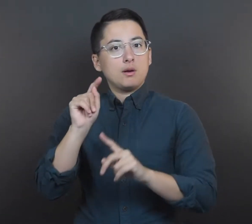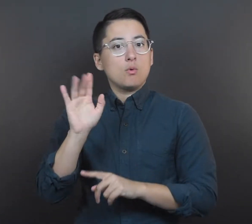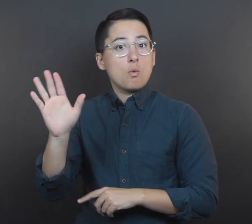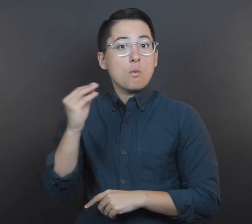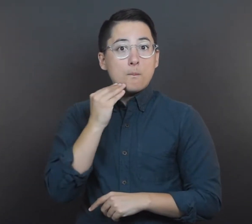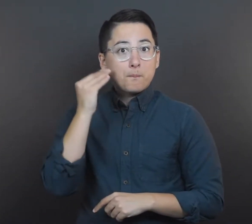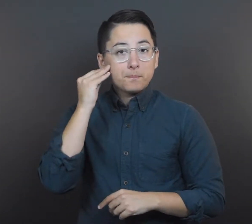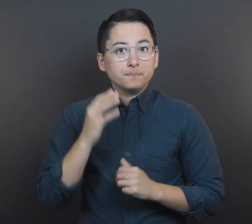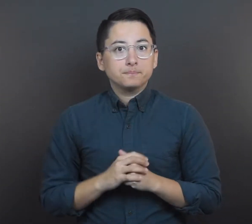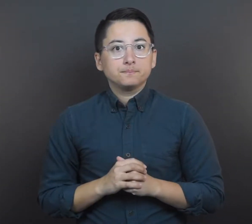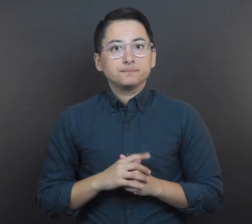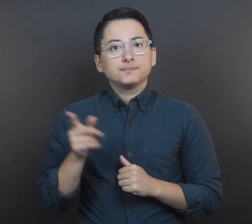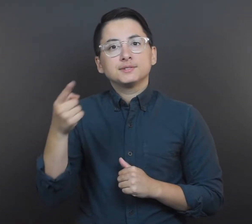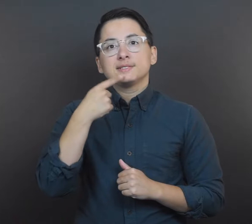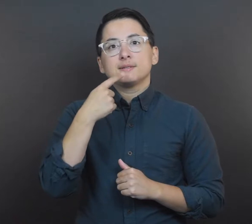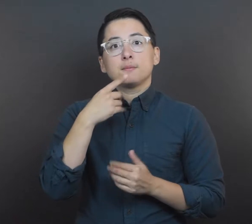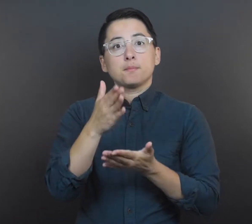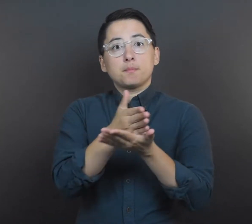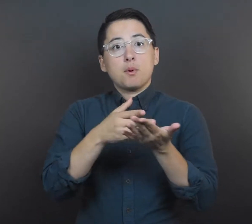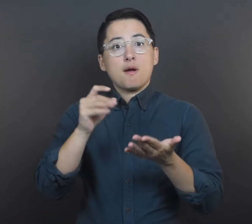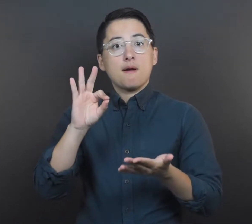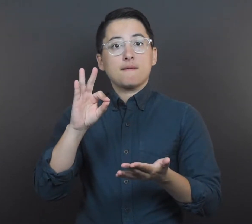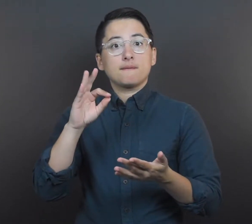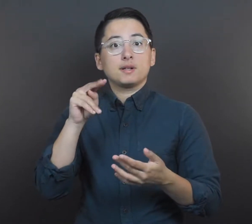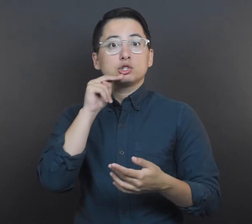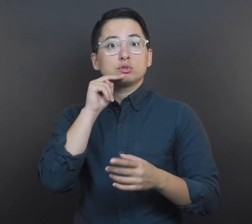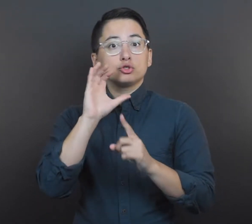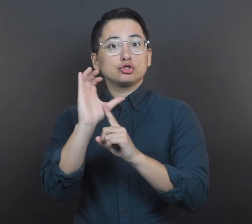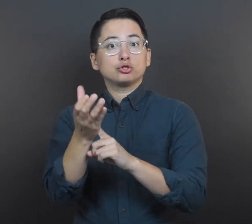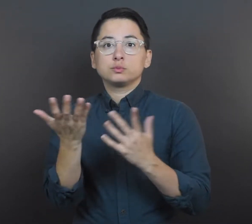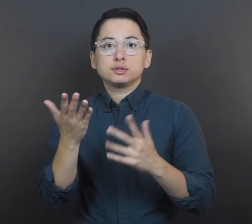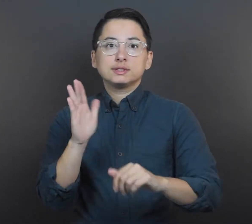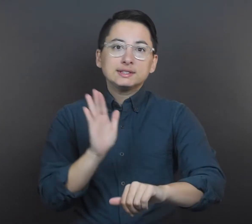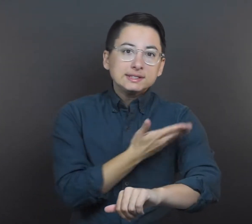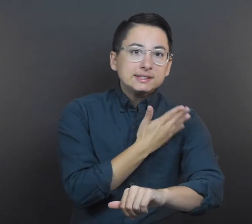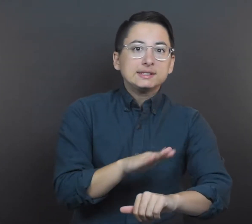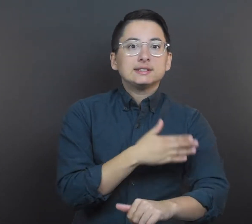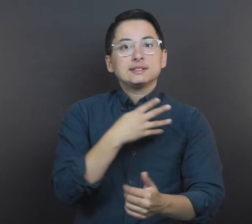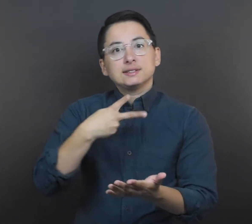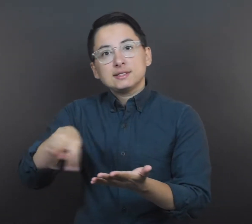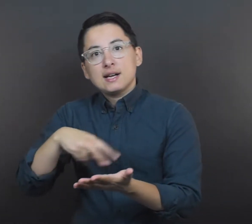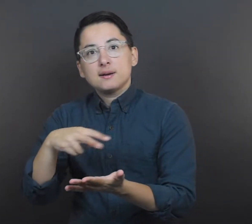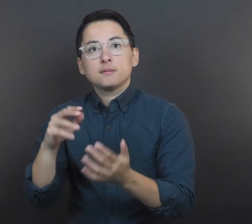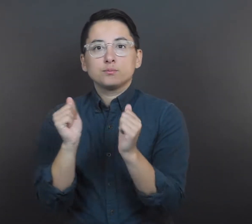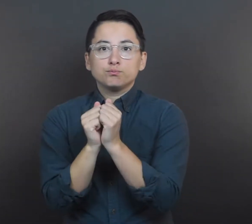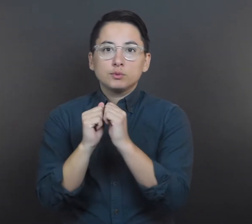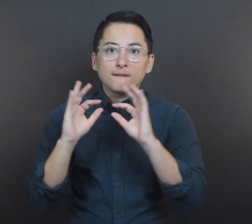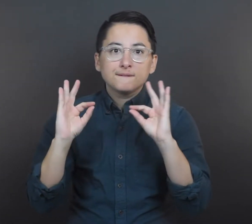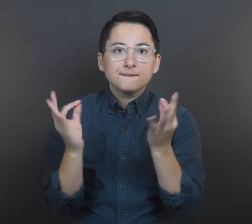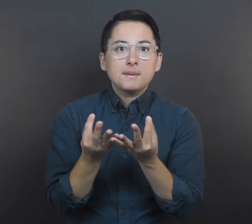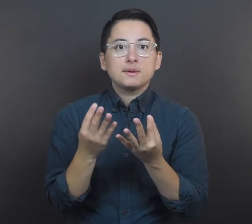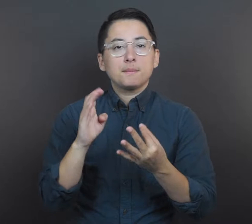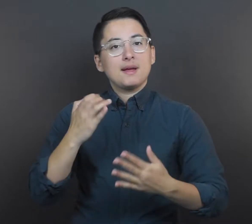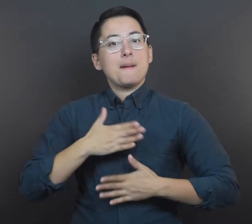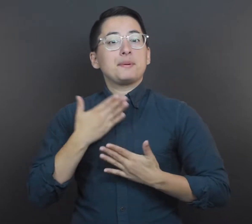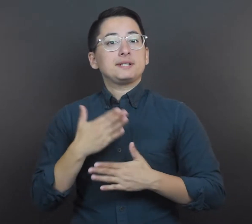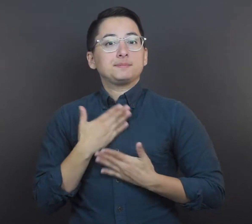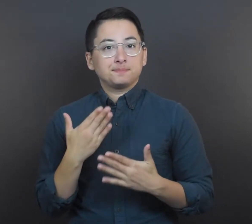“Part of the Nigerian culture is singing, dancing, being with family, and being happy,”